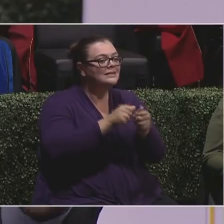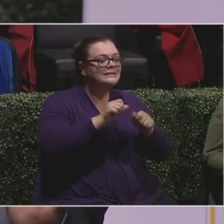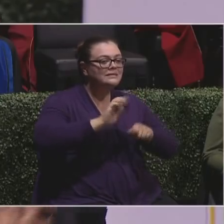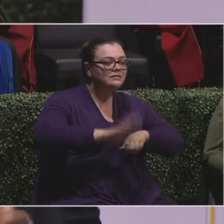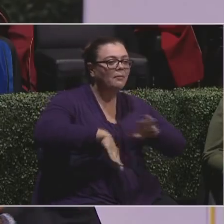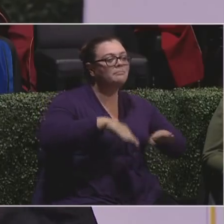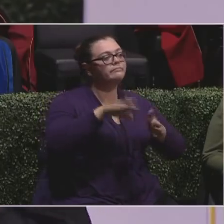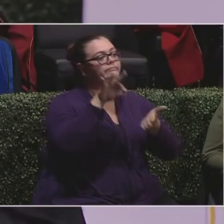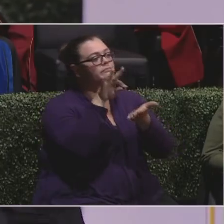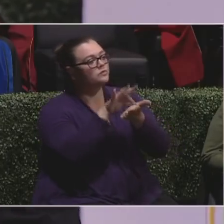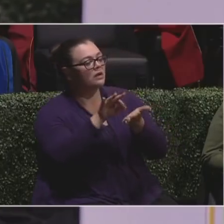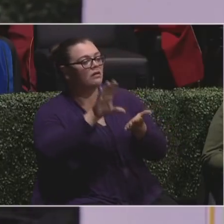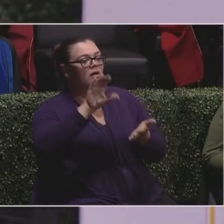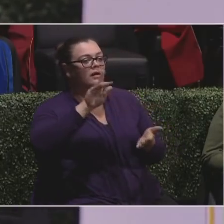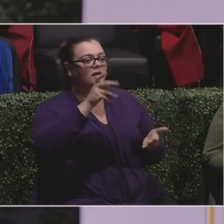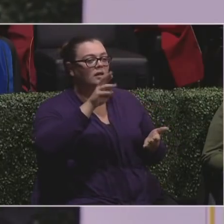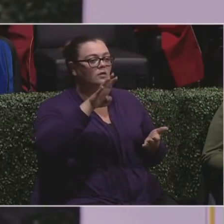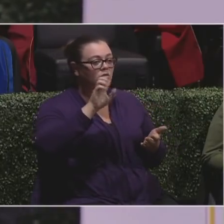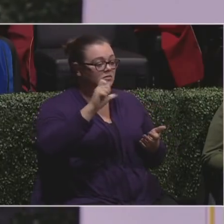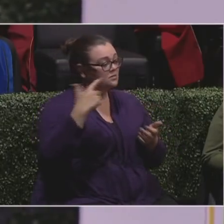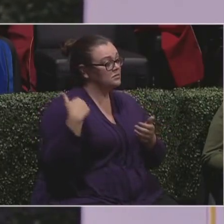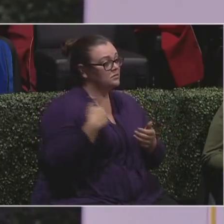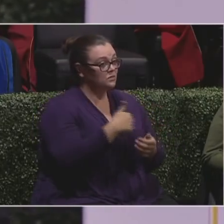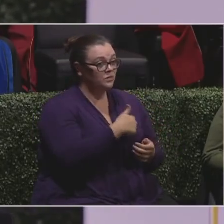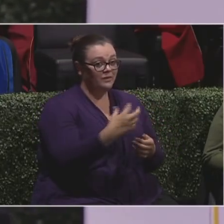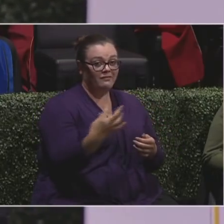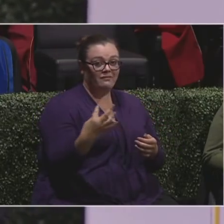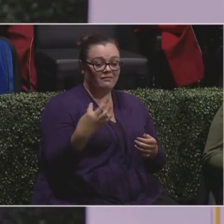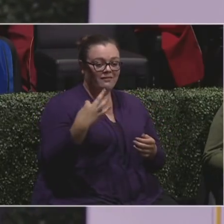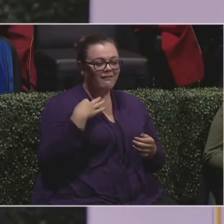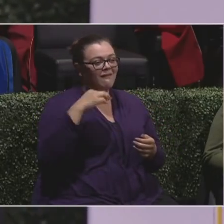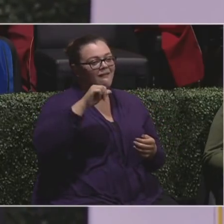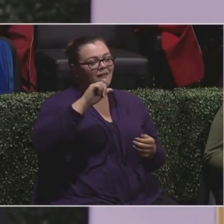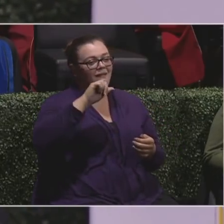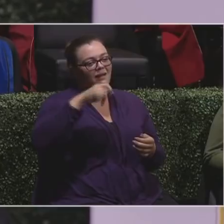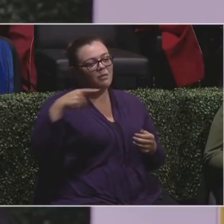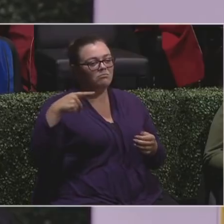HAS MADE IT POSSIBLE FOR PEOPLE TO KEEP TRACK OF THEIR OWN HEALTH.